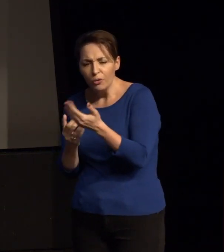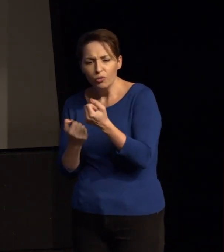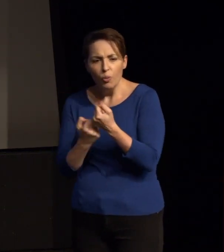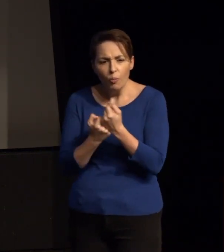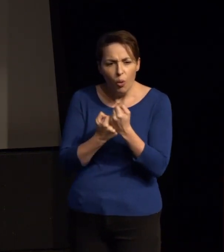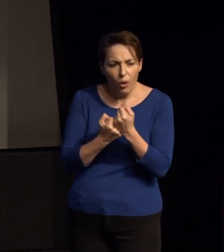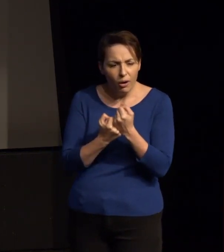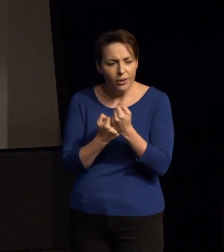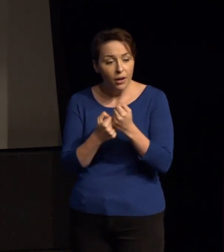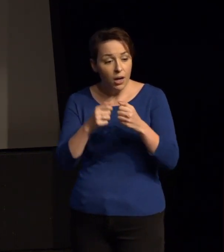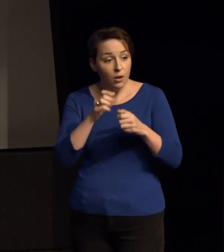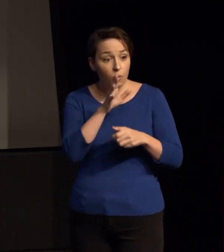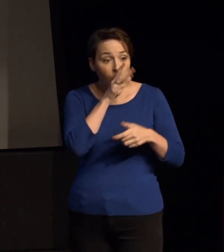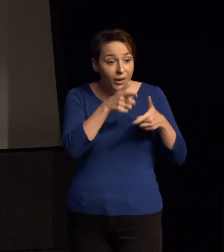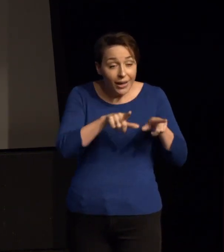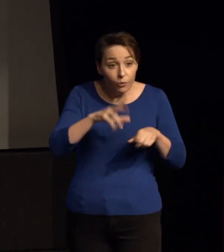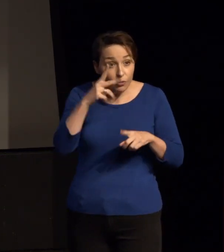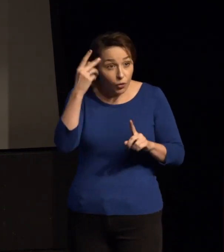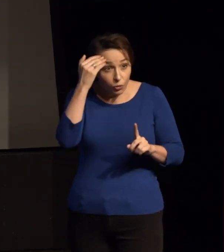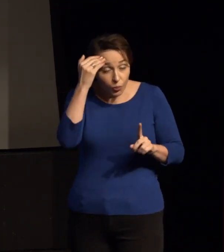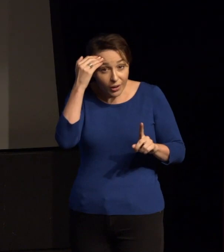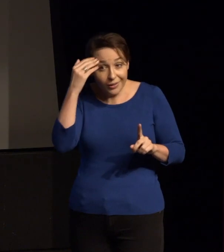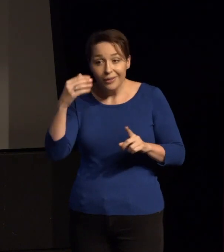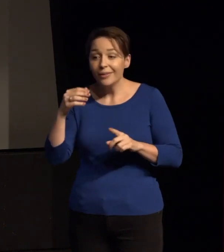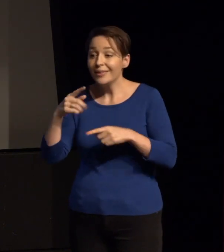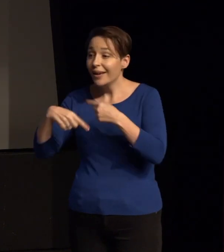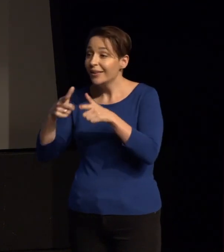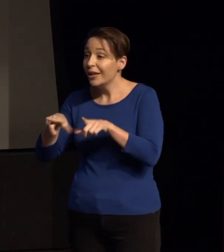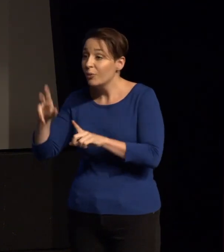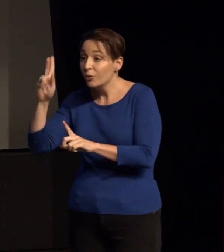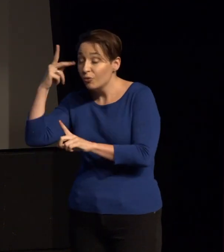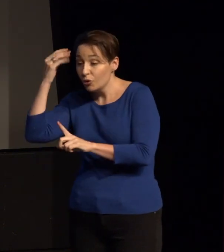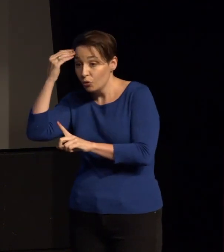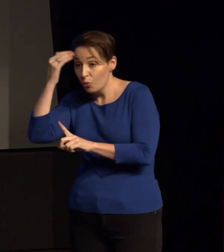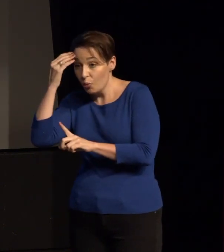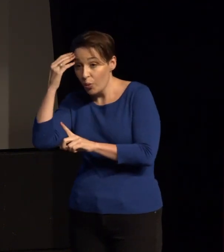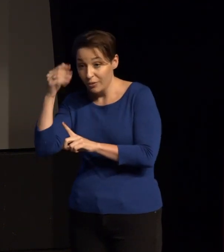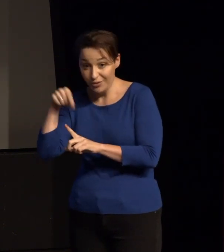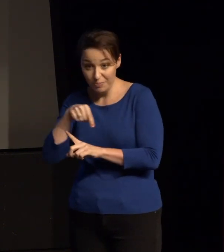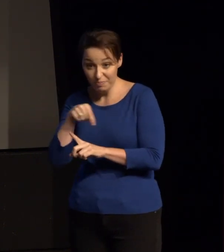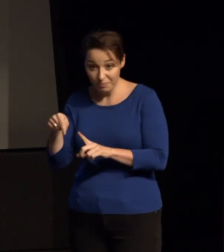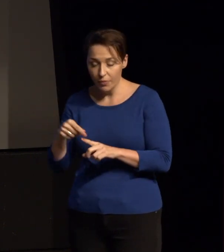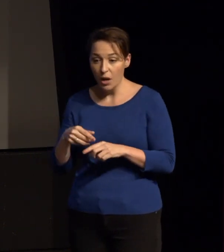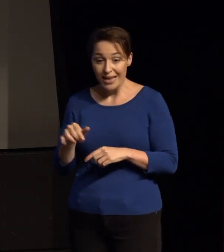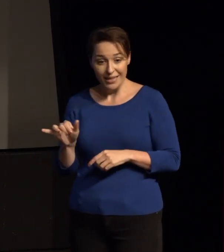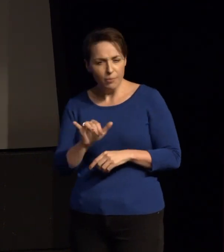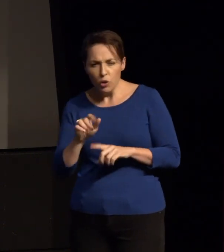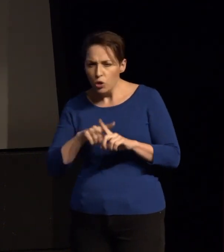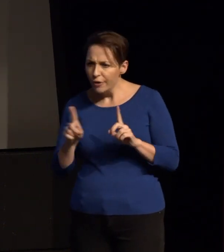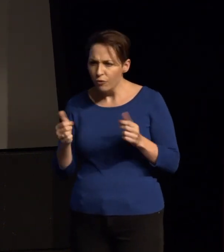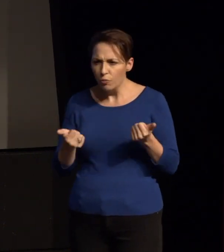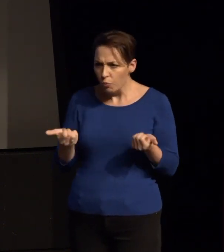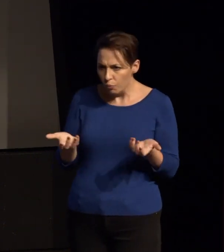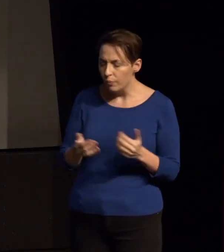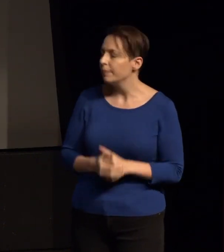We also want to look at what parts of the brain support phonological awareness in both sign language and spoken language.